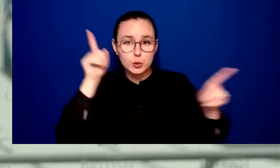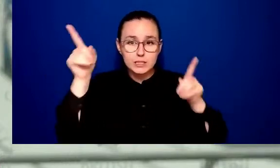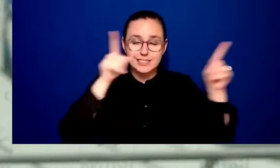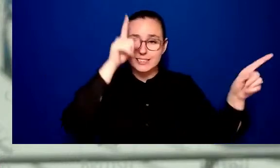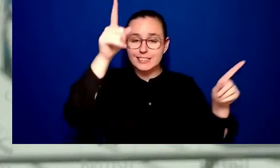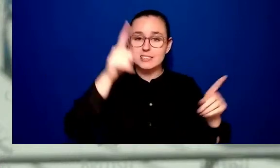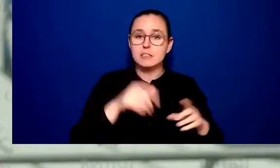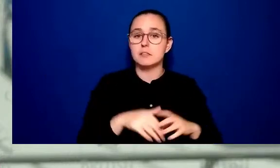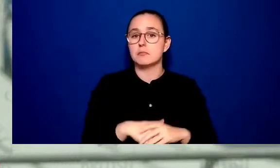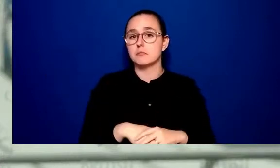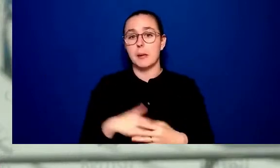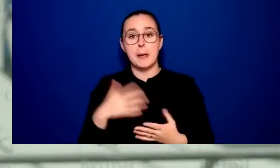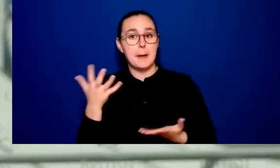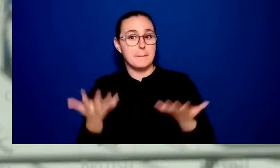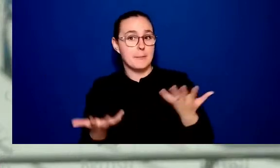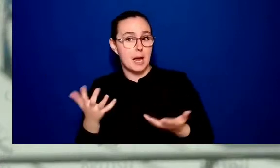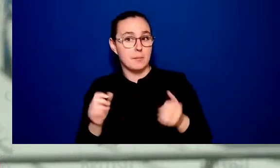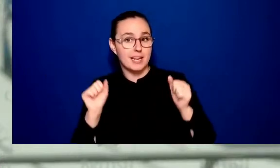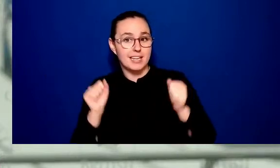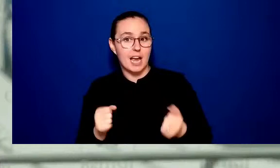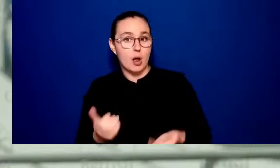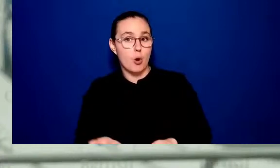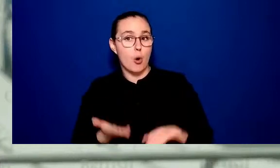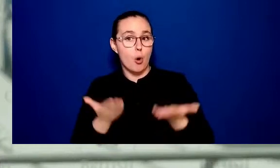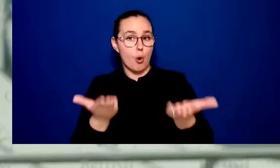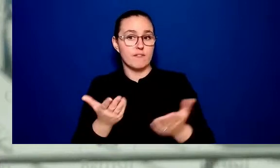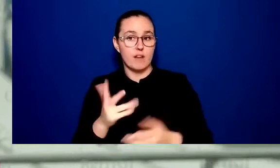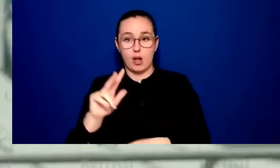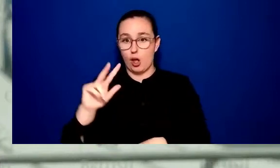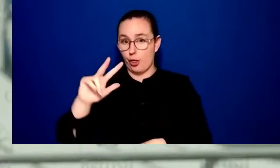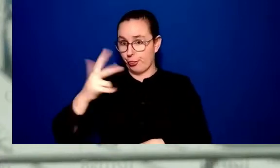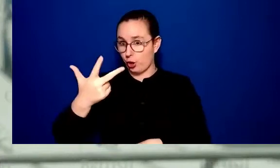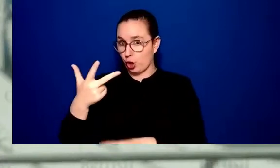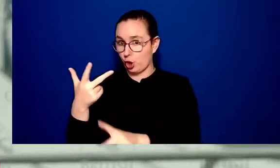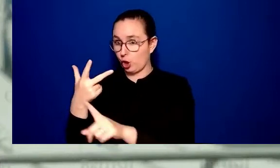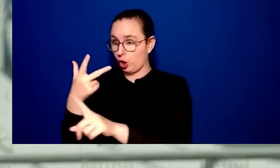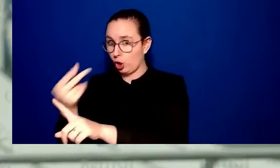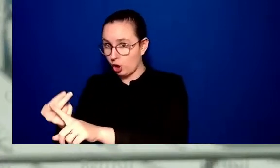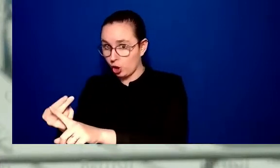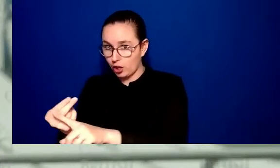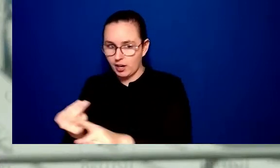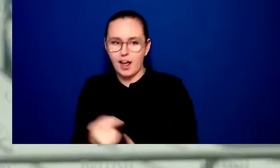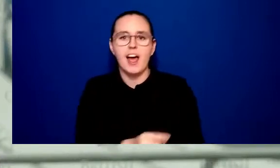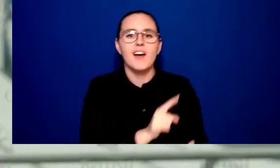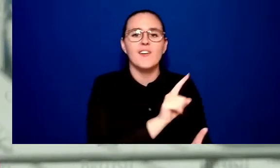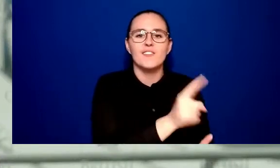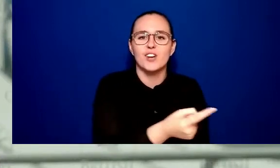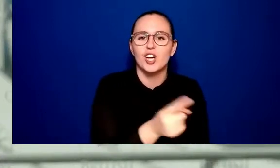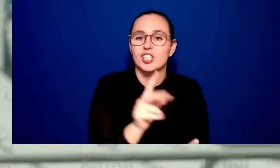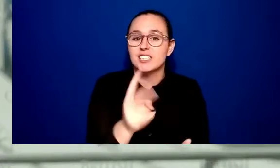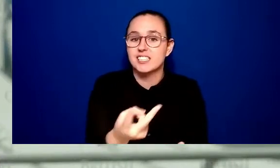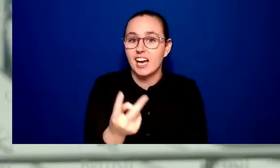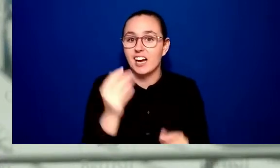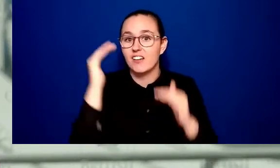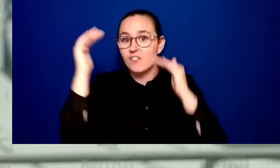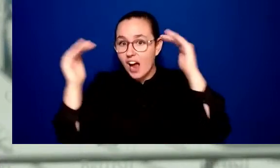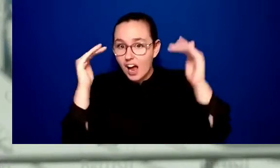making sure as well that we offer 1st and 2nd doses for adults. At the same time as